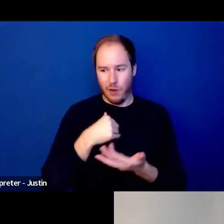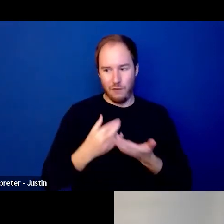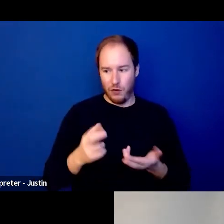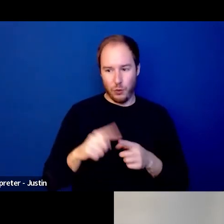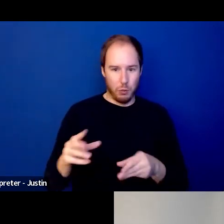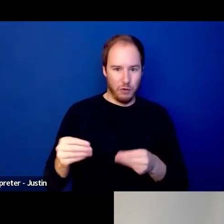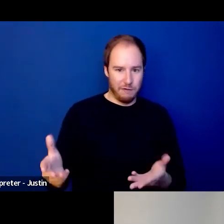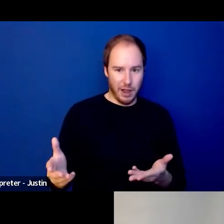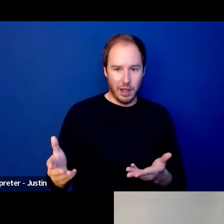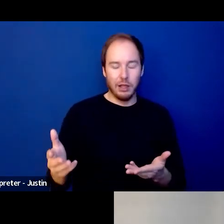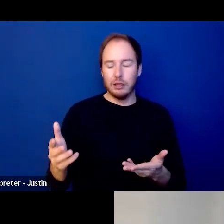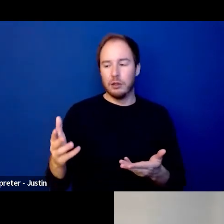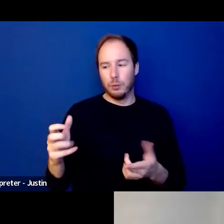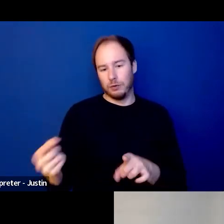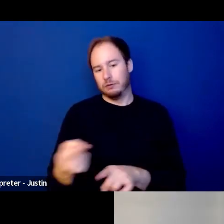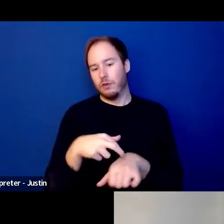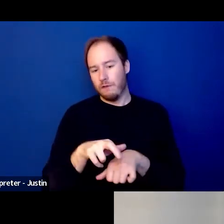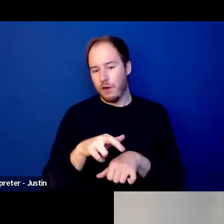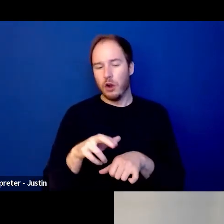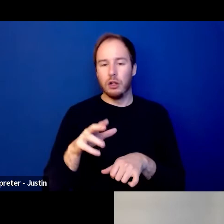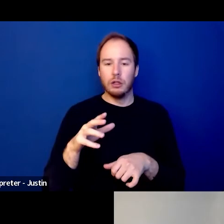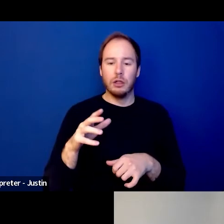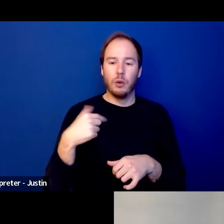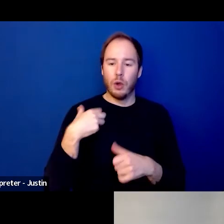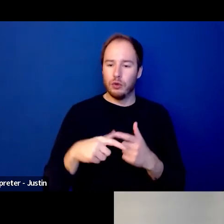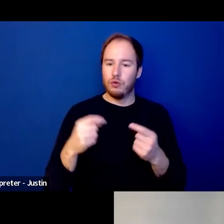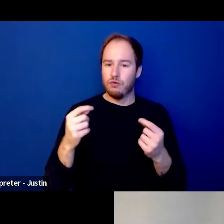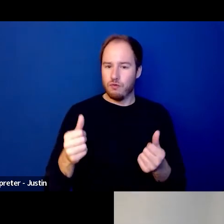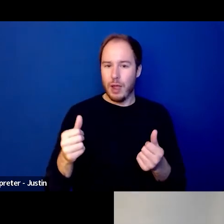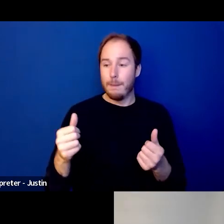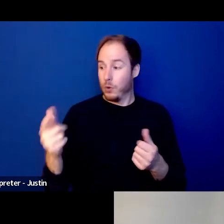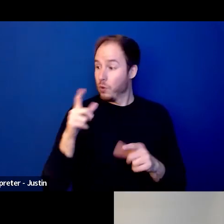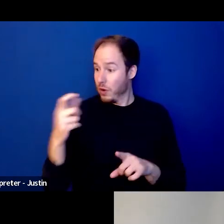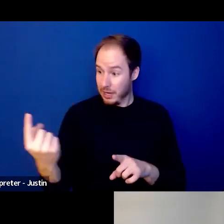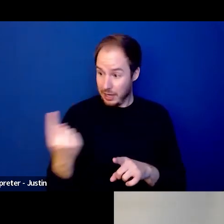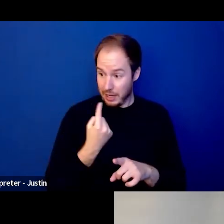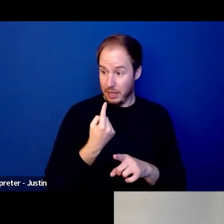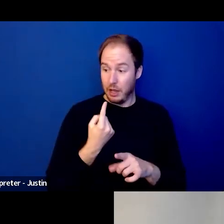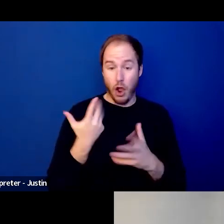And the other piece of it is we're trying to rapidly exit people who are already in our system.